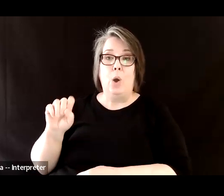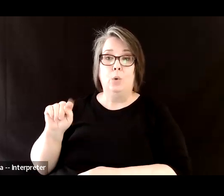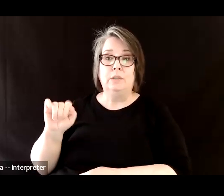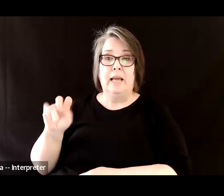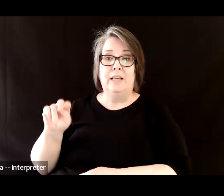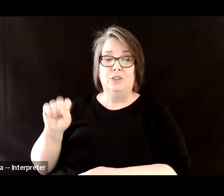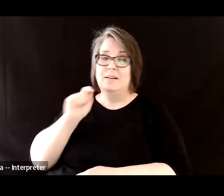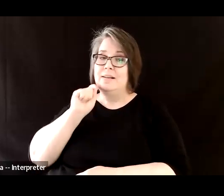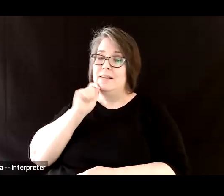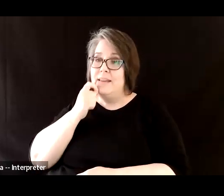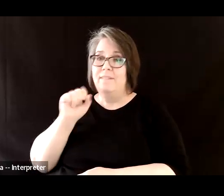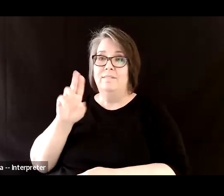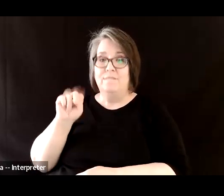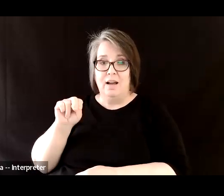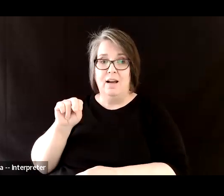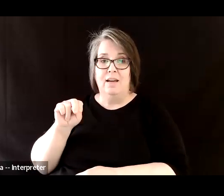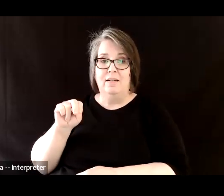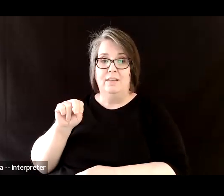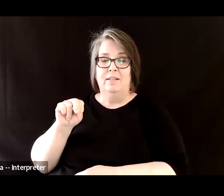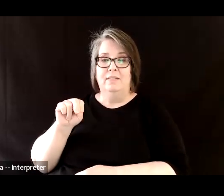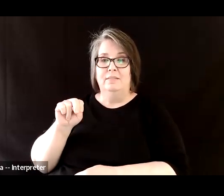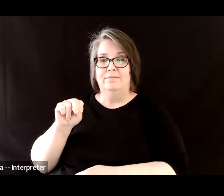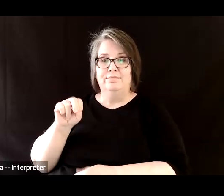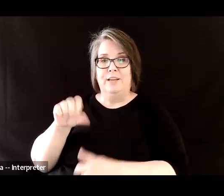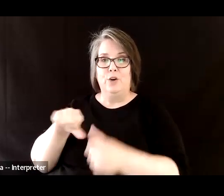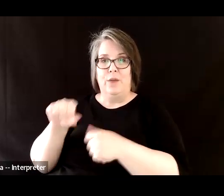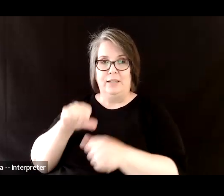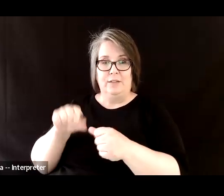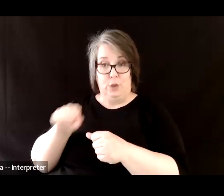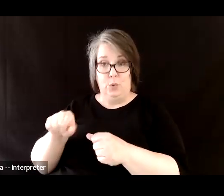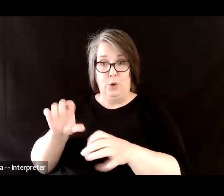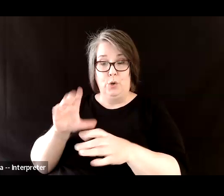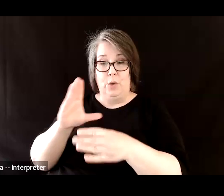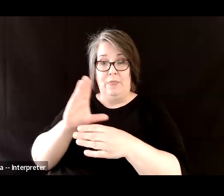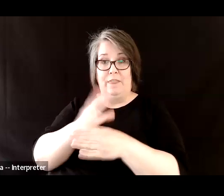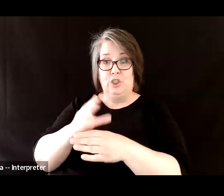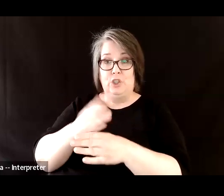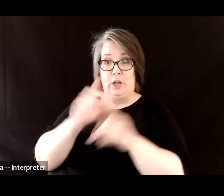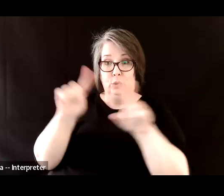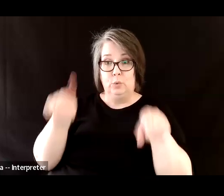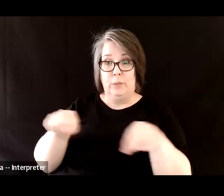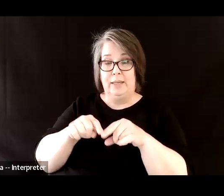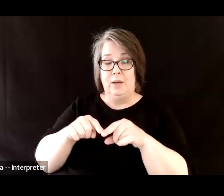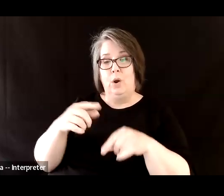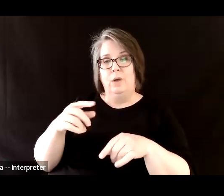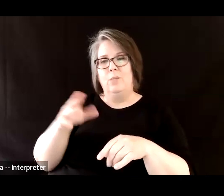fun interactive feature that you can do on a shared screen purchase on a whiteboard but Zoom calls it.